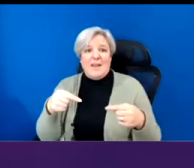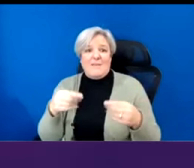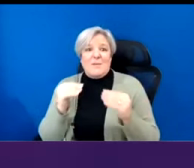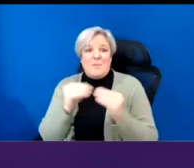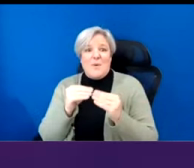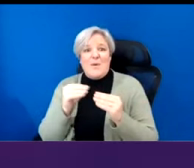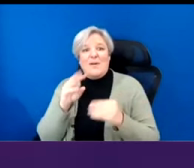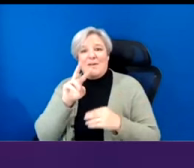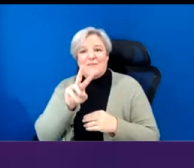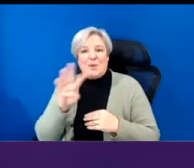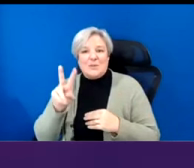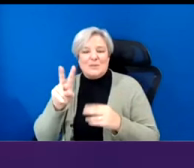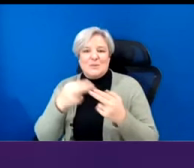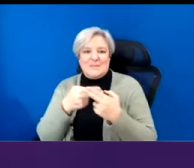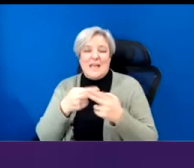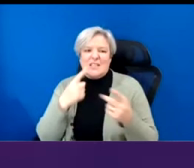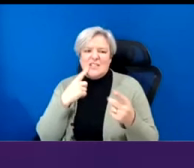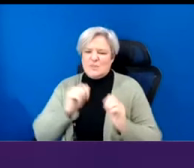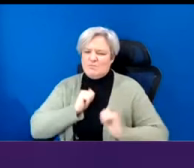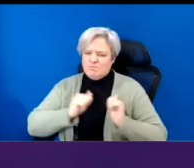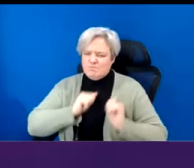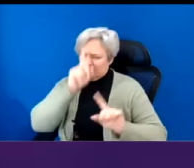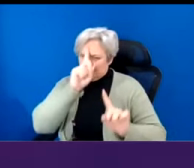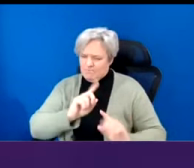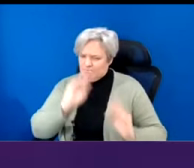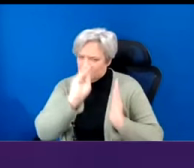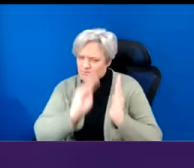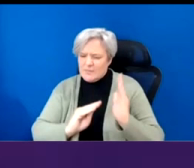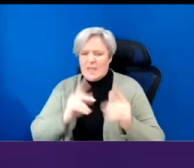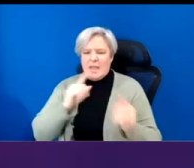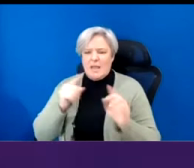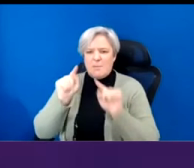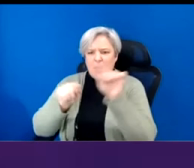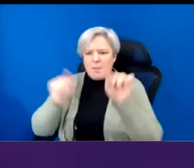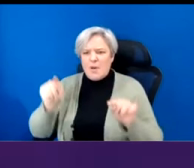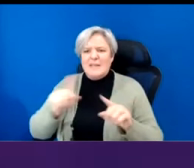She was very diligent in pointing out the various pieces